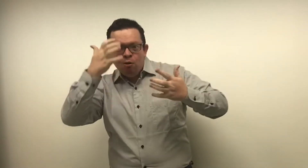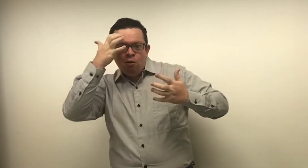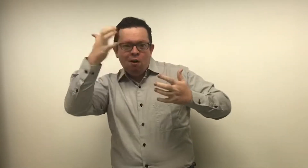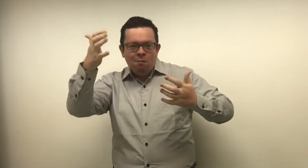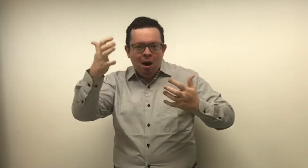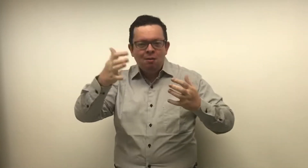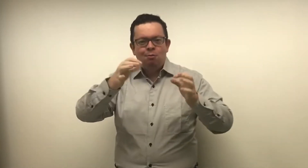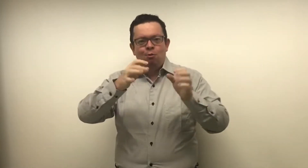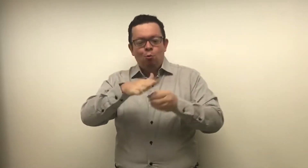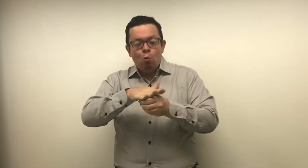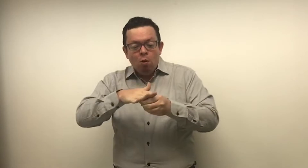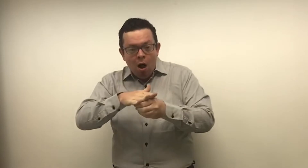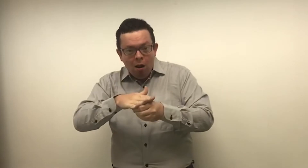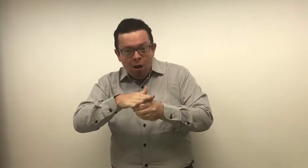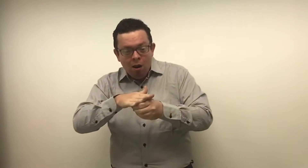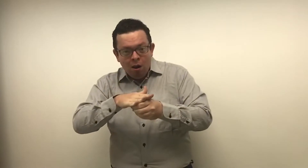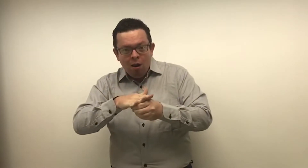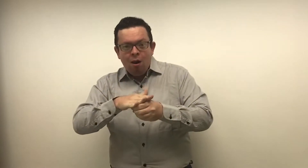dealing with governments